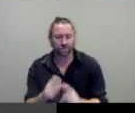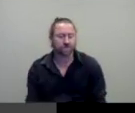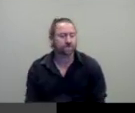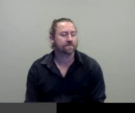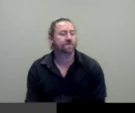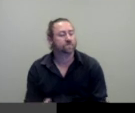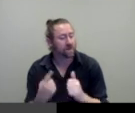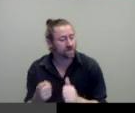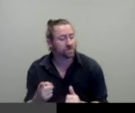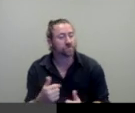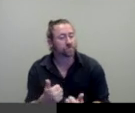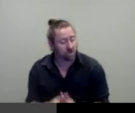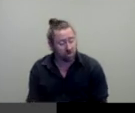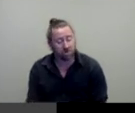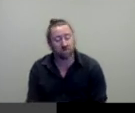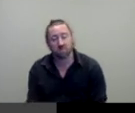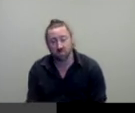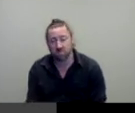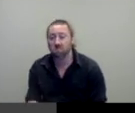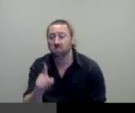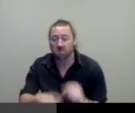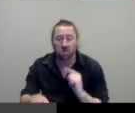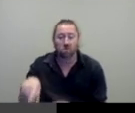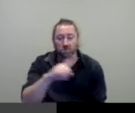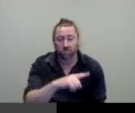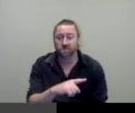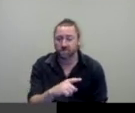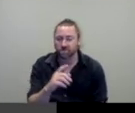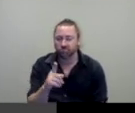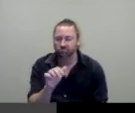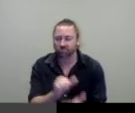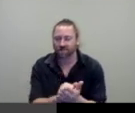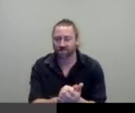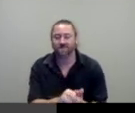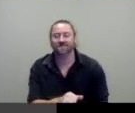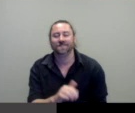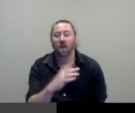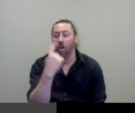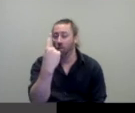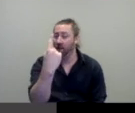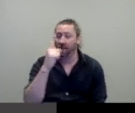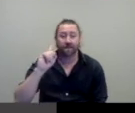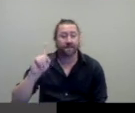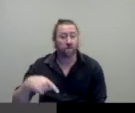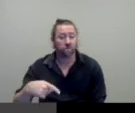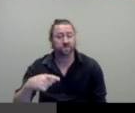so uh the majority of us have guessed correctly about a thousand artworks in craig goemon's